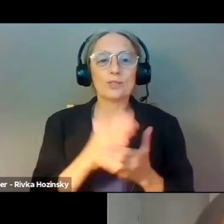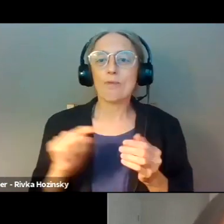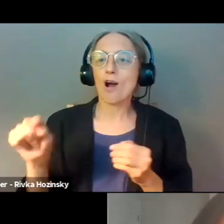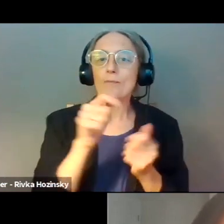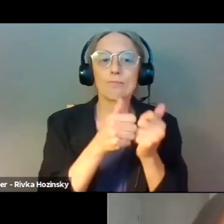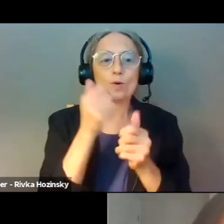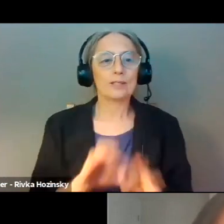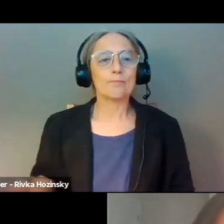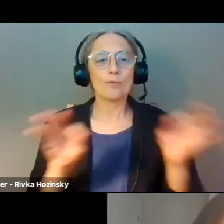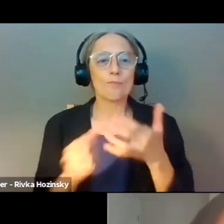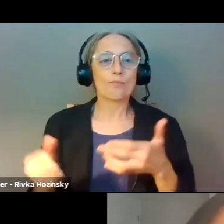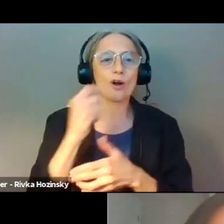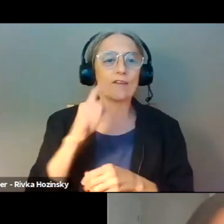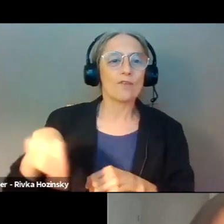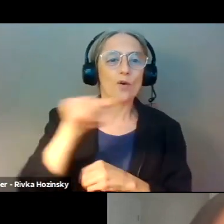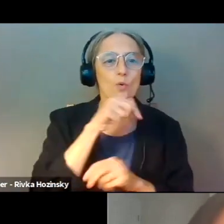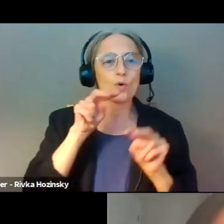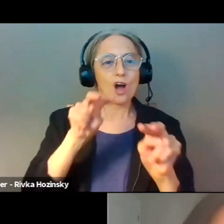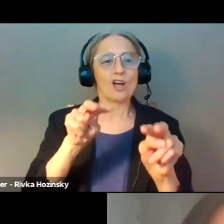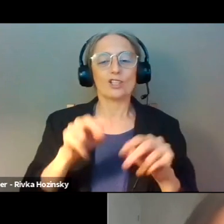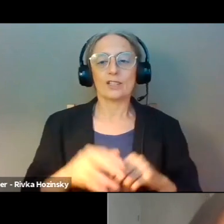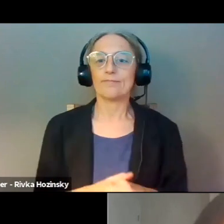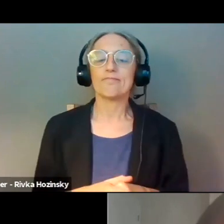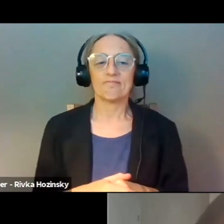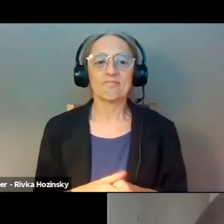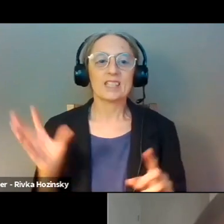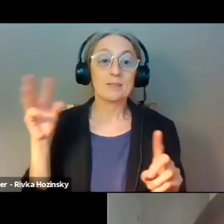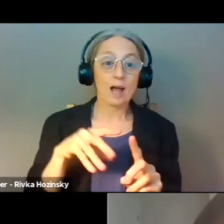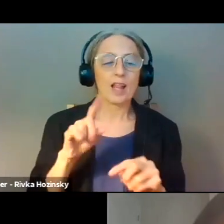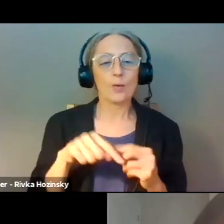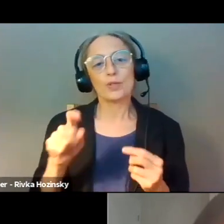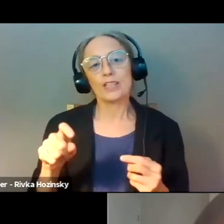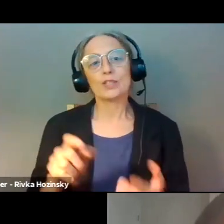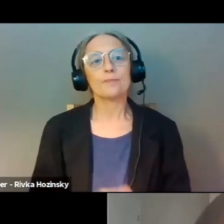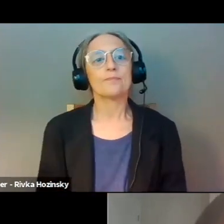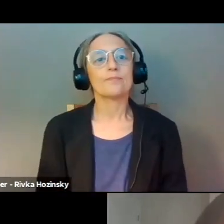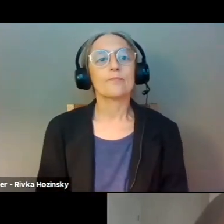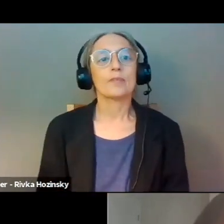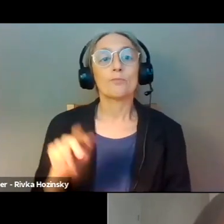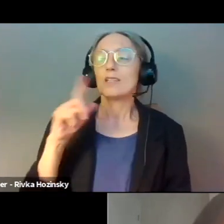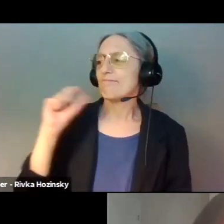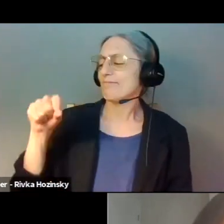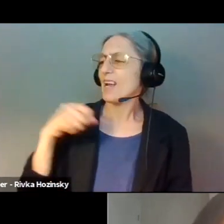that we can. So we choose the spotlight when needed. Yeah, I was meaning to say that to someone. I think someone in the chat was saying